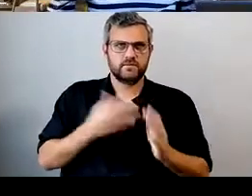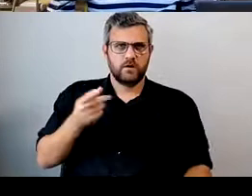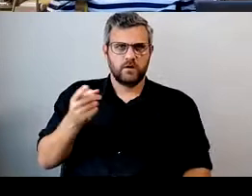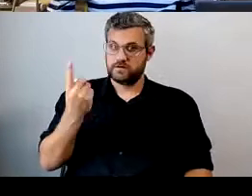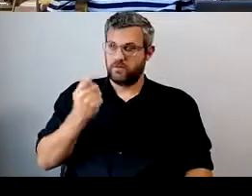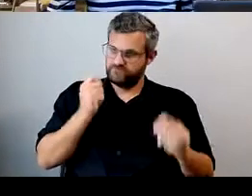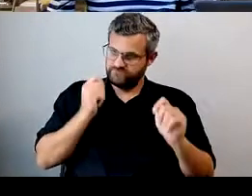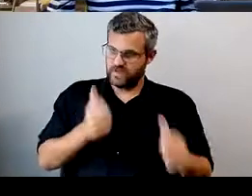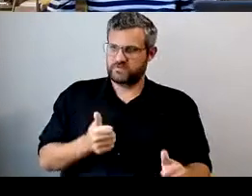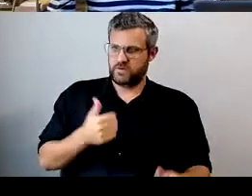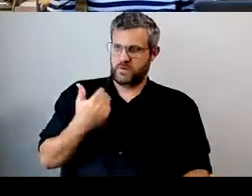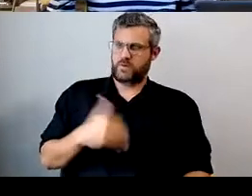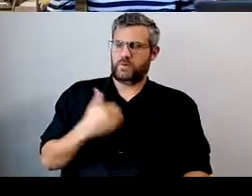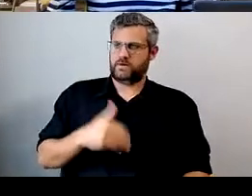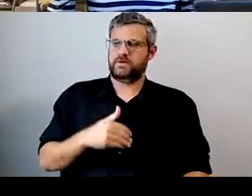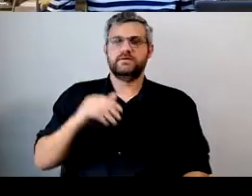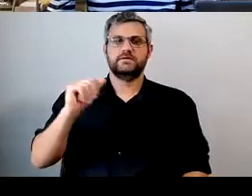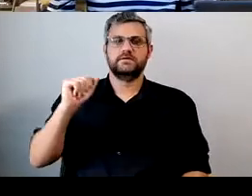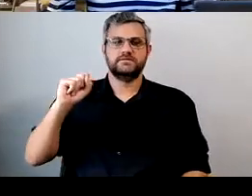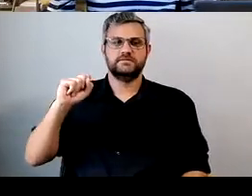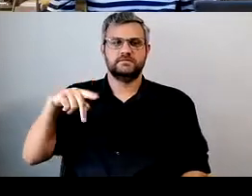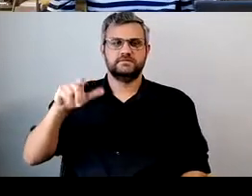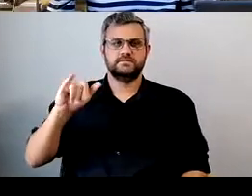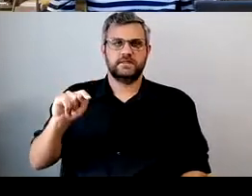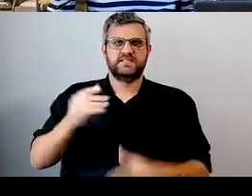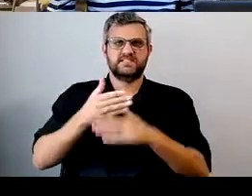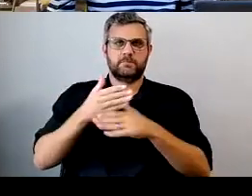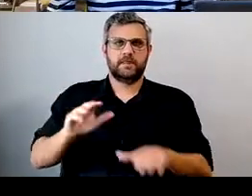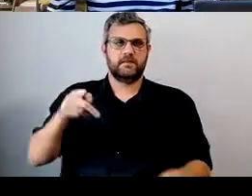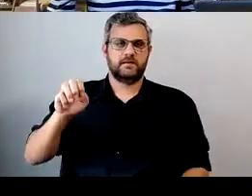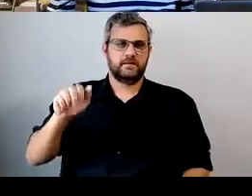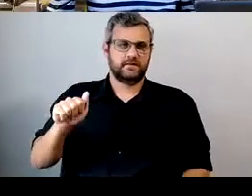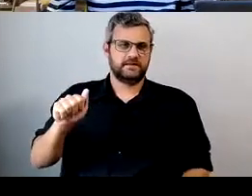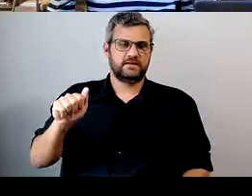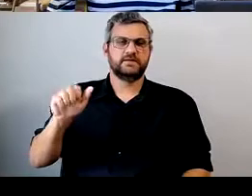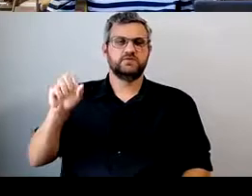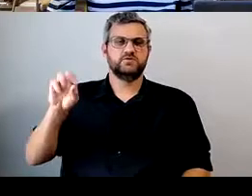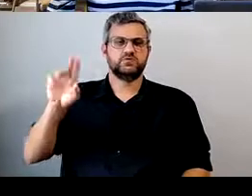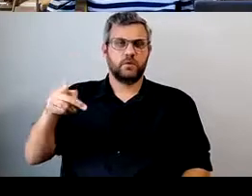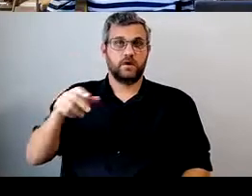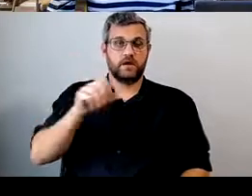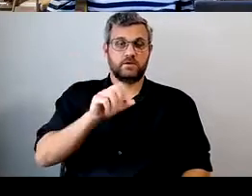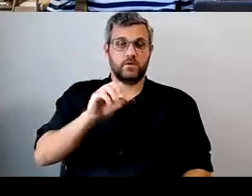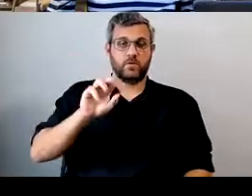People are so fast here, split pea soup, right? Because it's the word soup with the P cracked open in the middle.